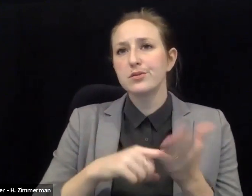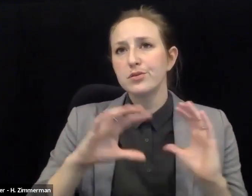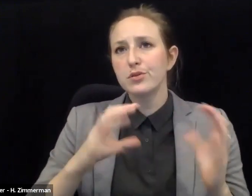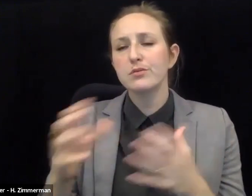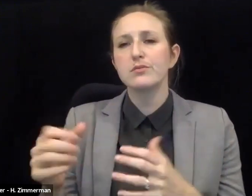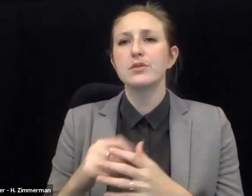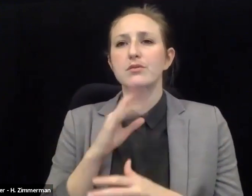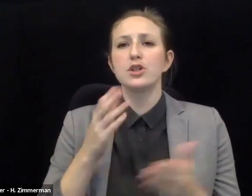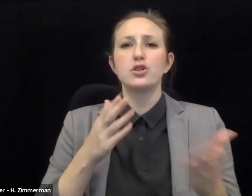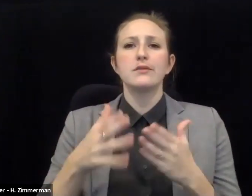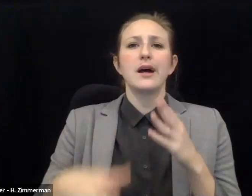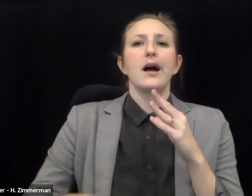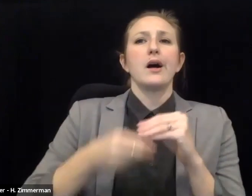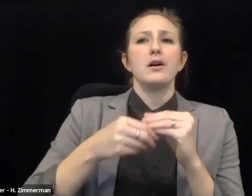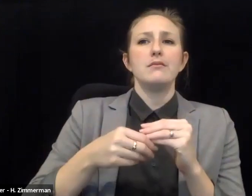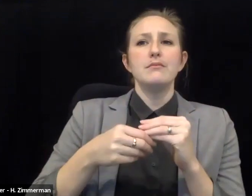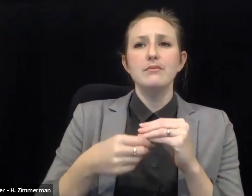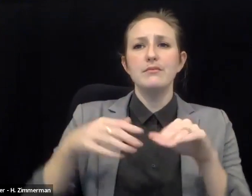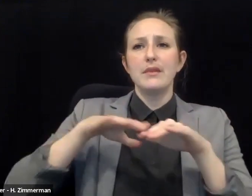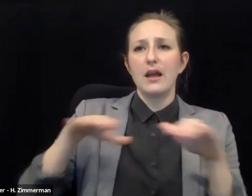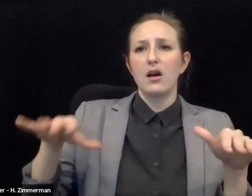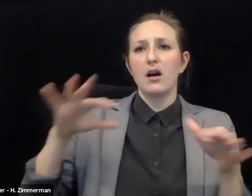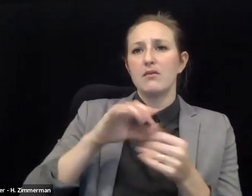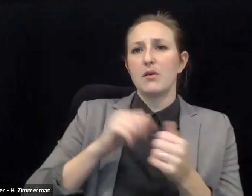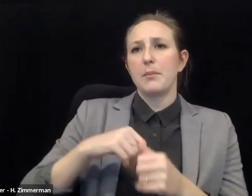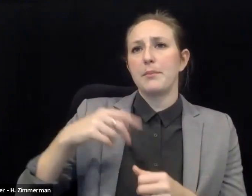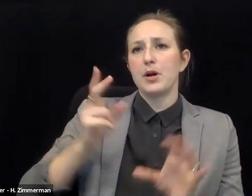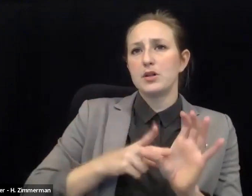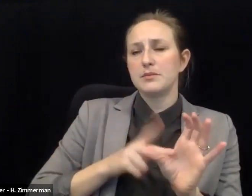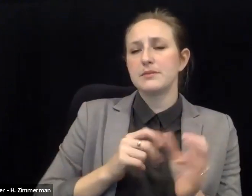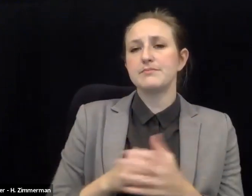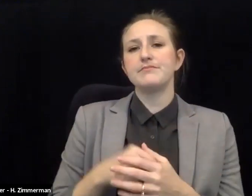an extra layer of participants and they were participants